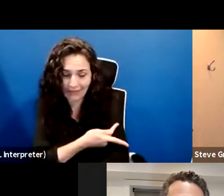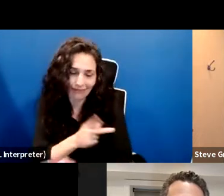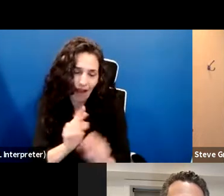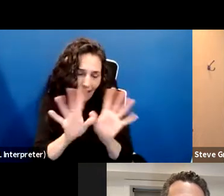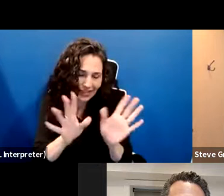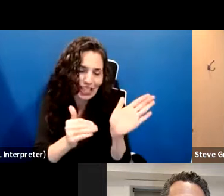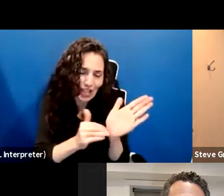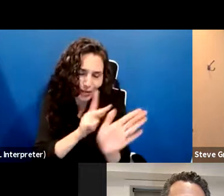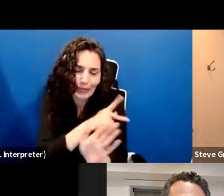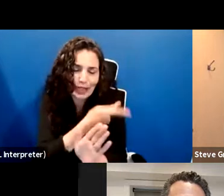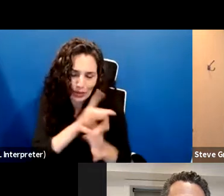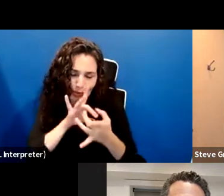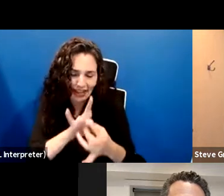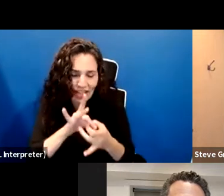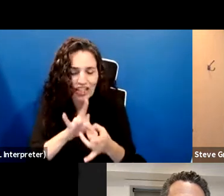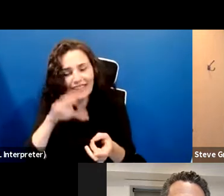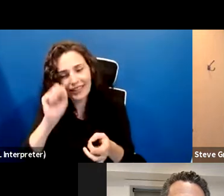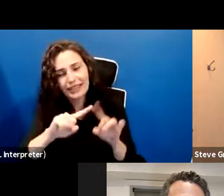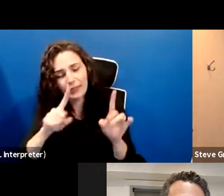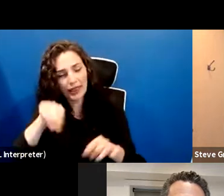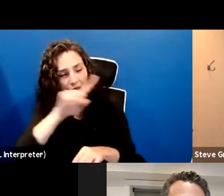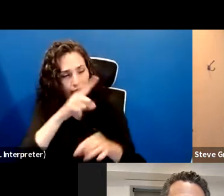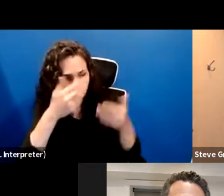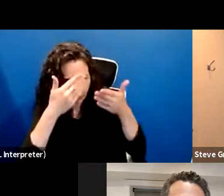But they graciously opened that door for us